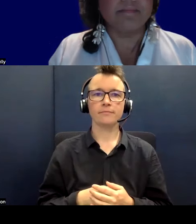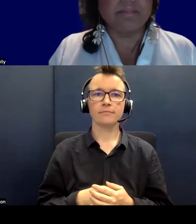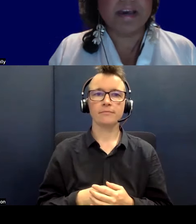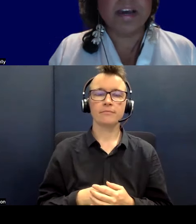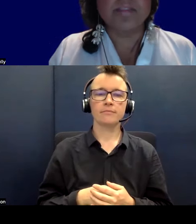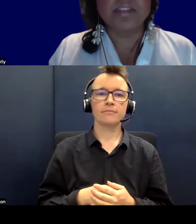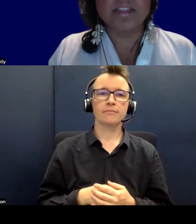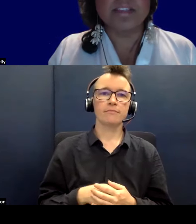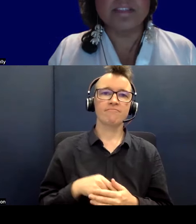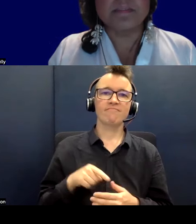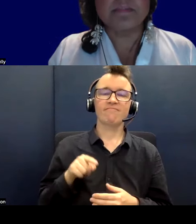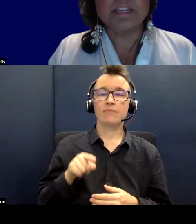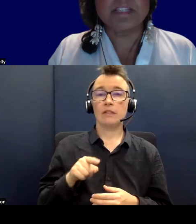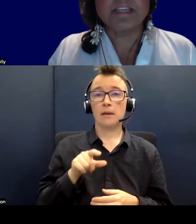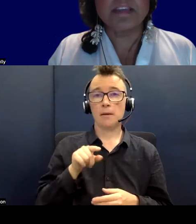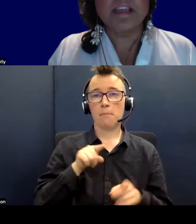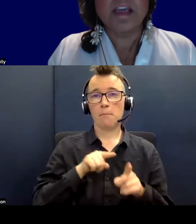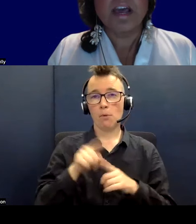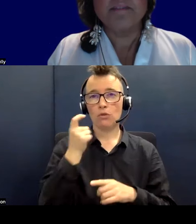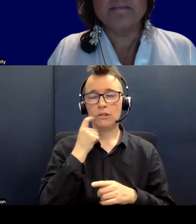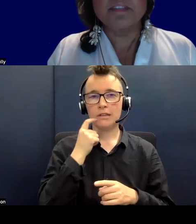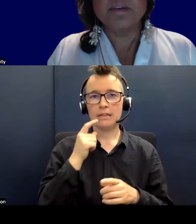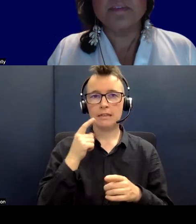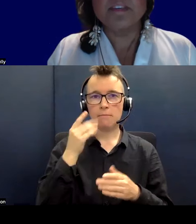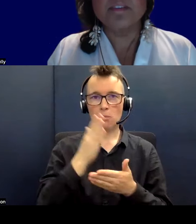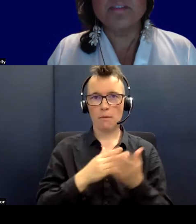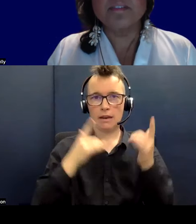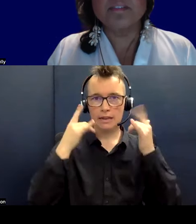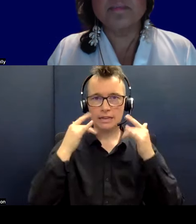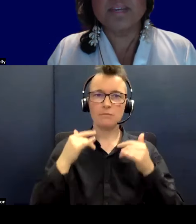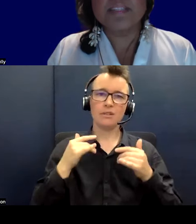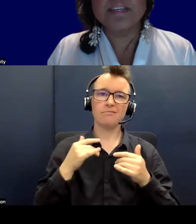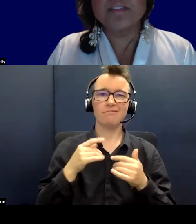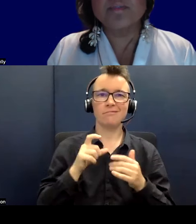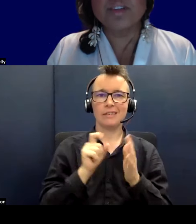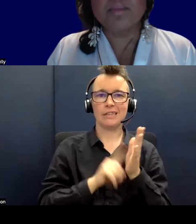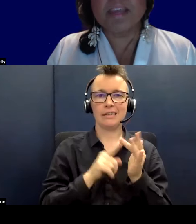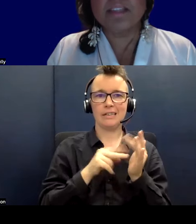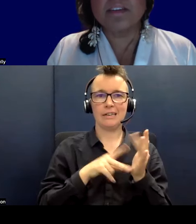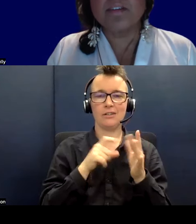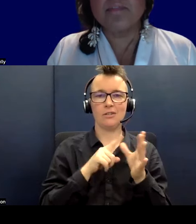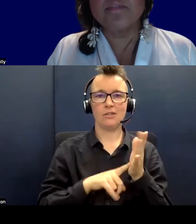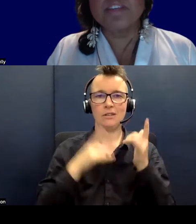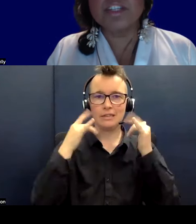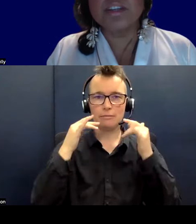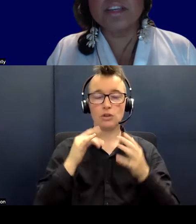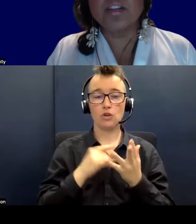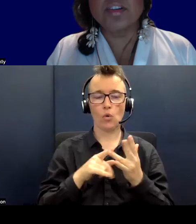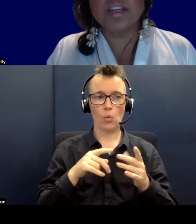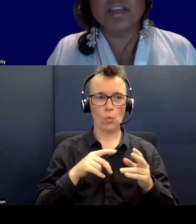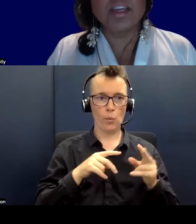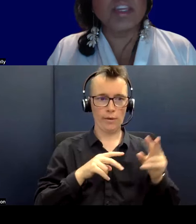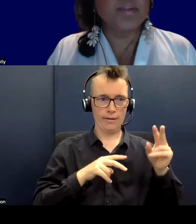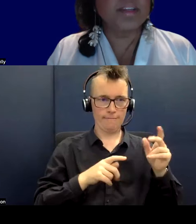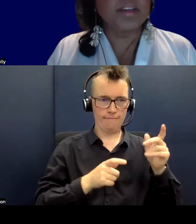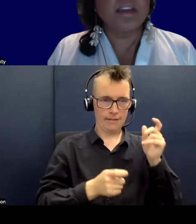part of the assessment really. So we assess all domains of vision including acuity,